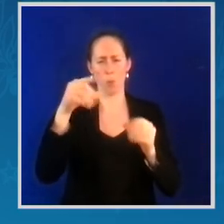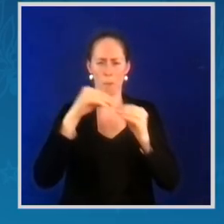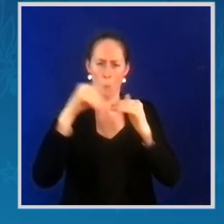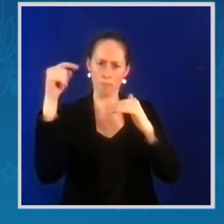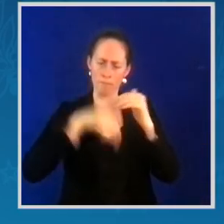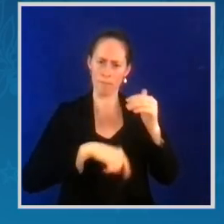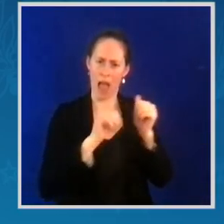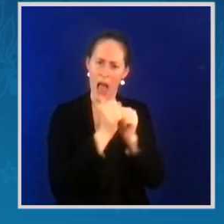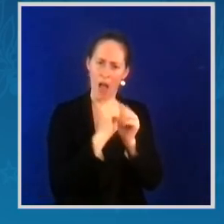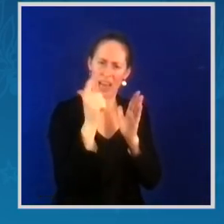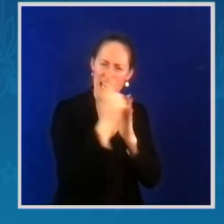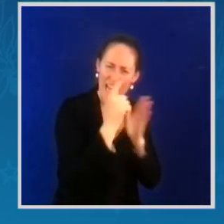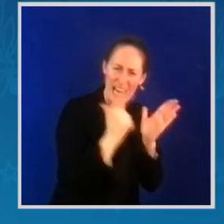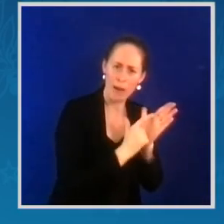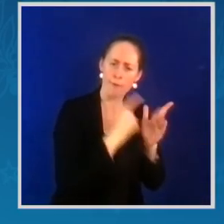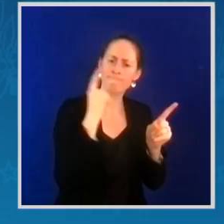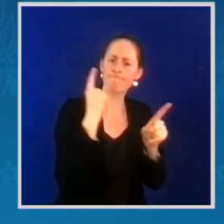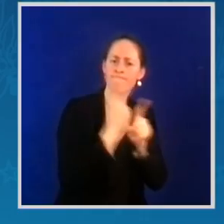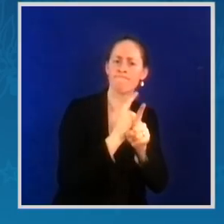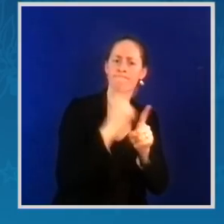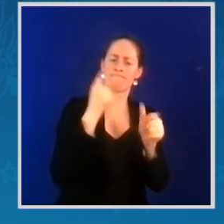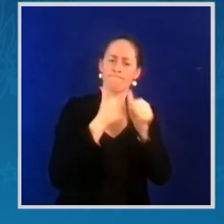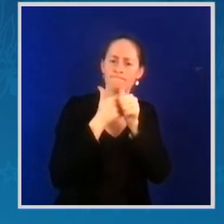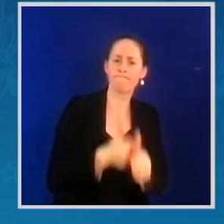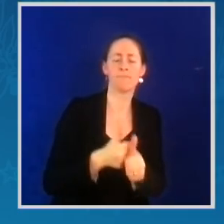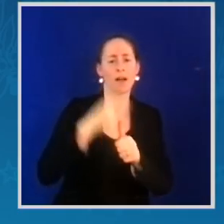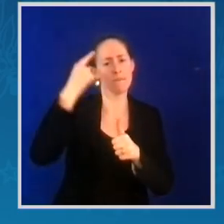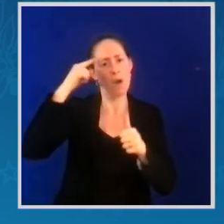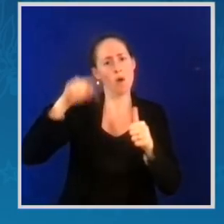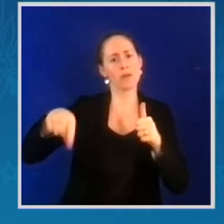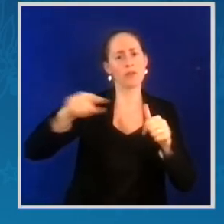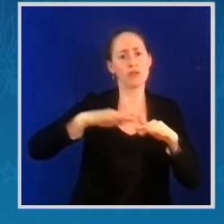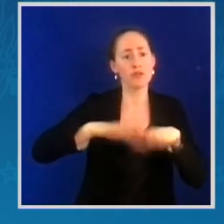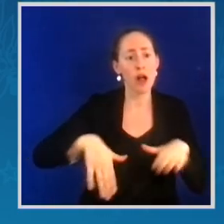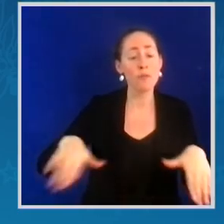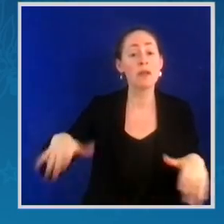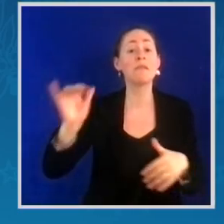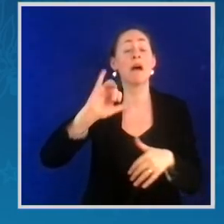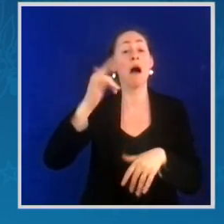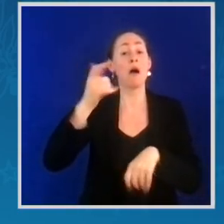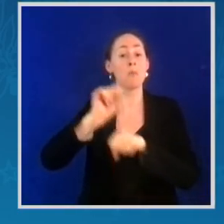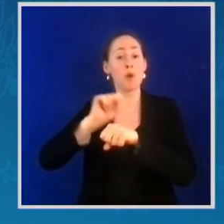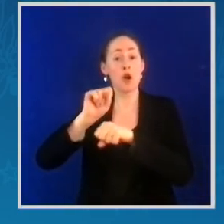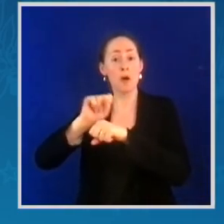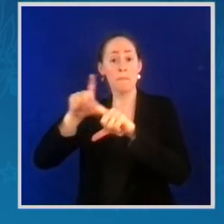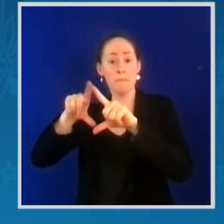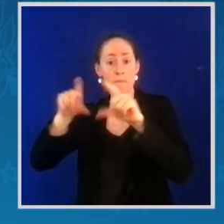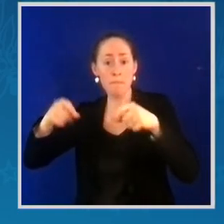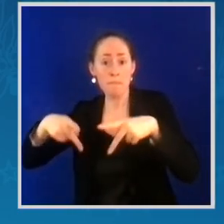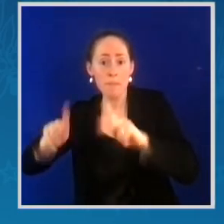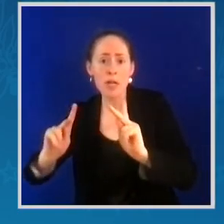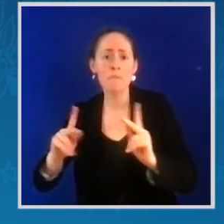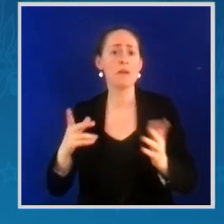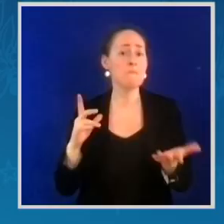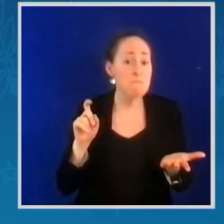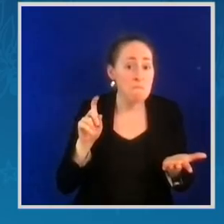to apply from their home countries? And related to that, did you come to any agreements with President Lopez Obrador on Mexico